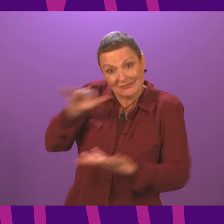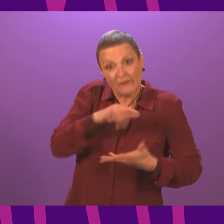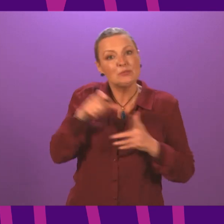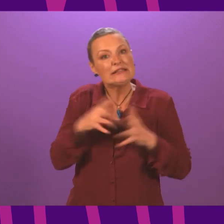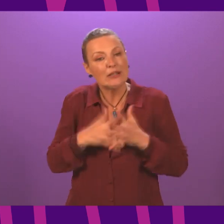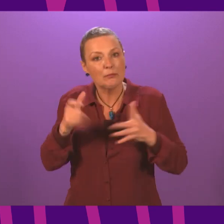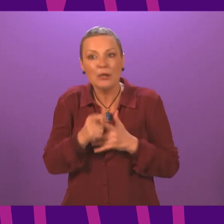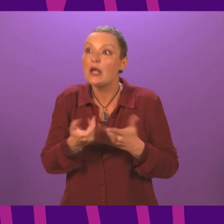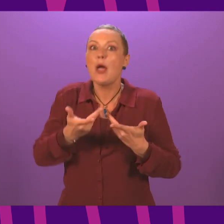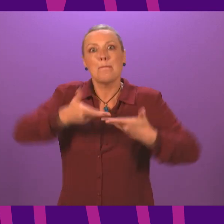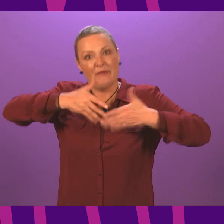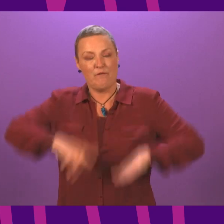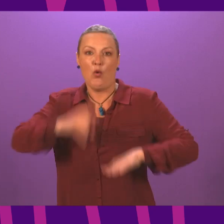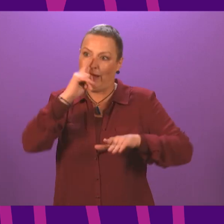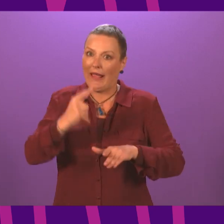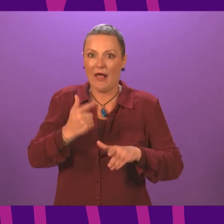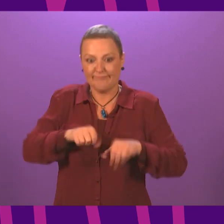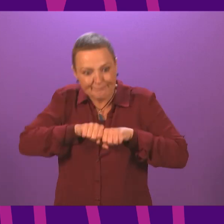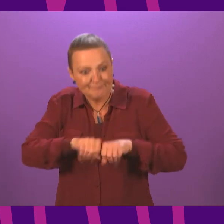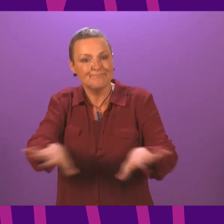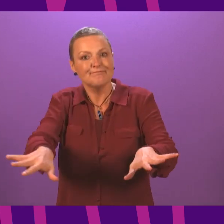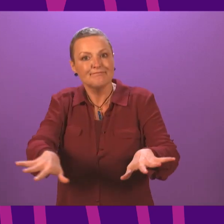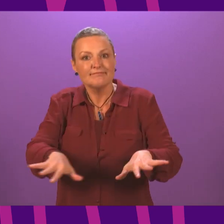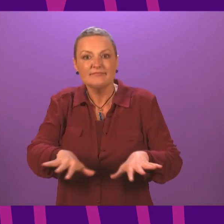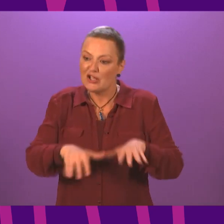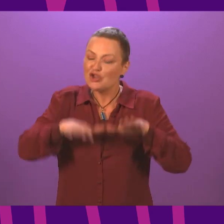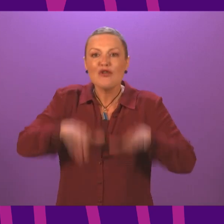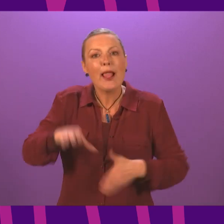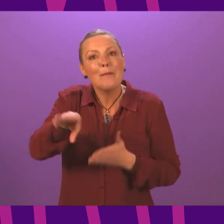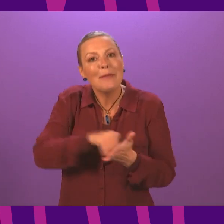The key point, when it comes to delivering the Scottish child payment for under-16s,